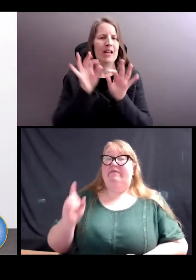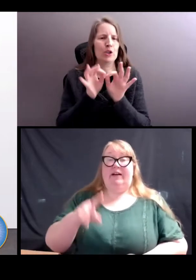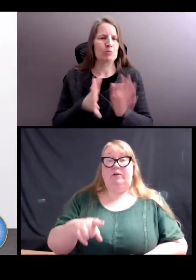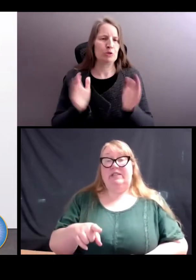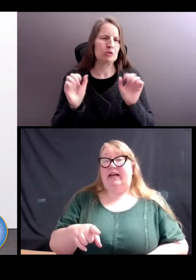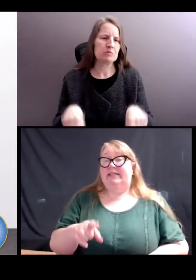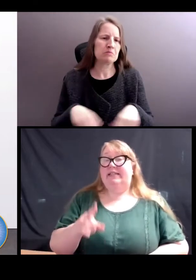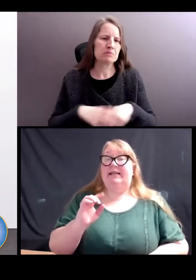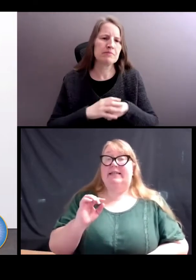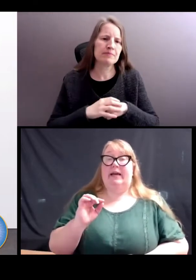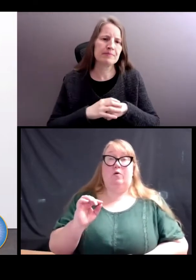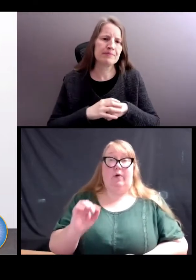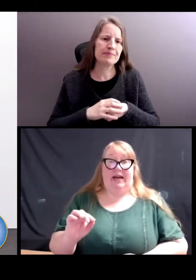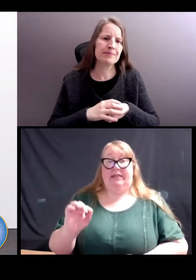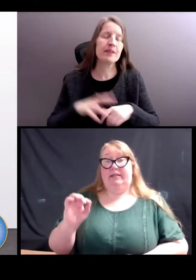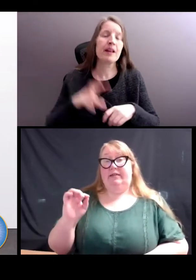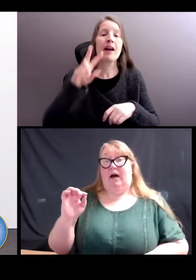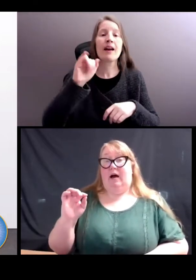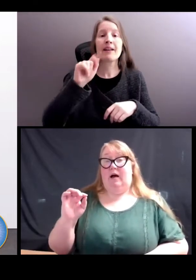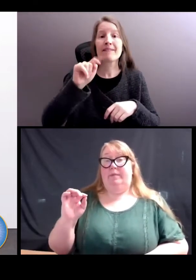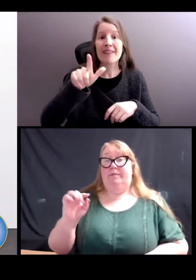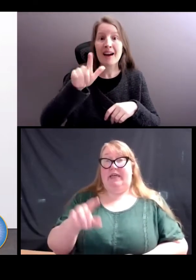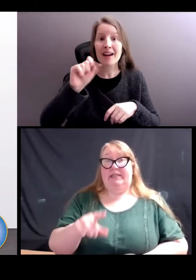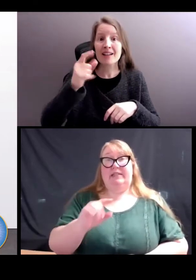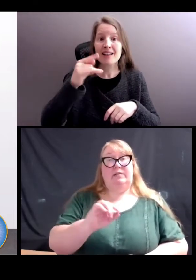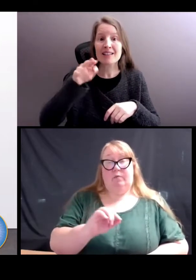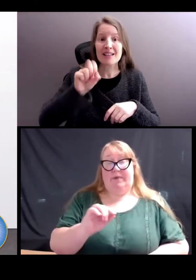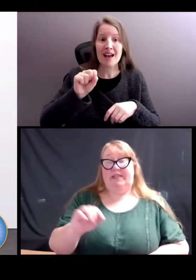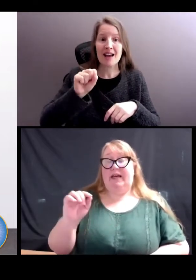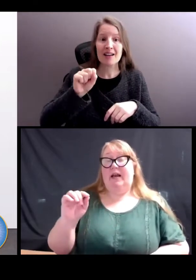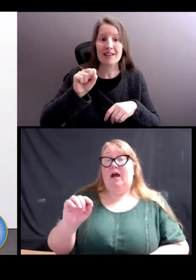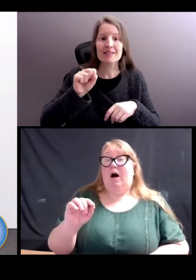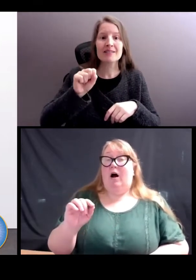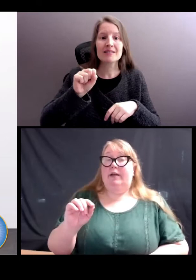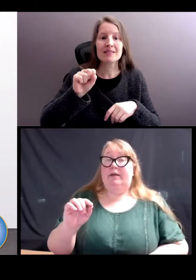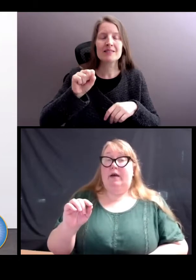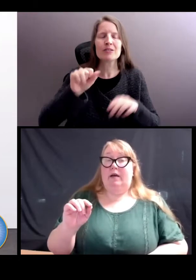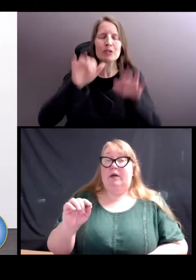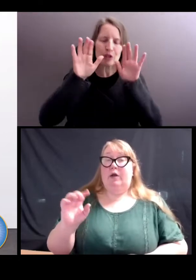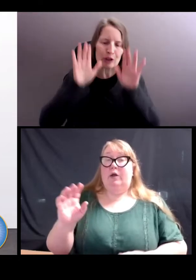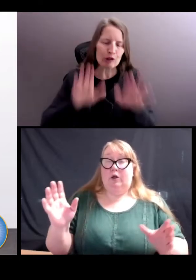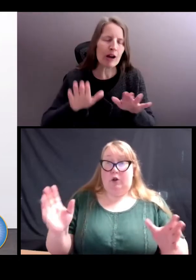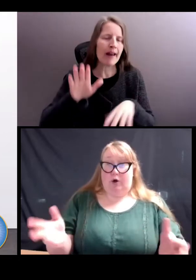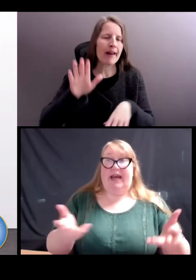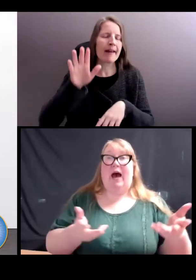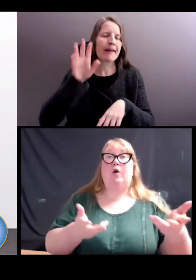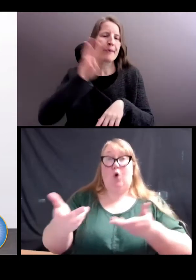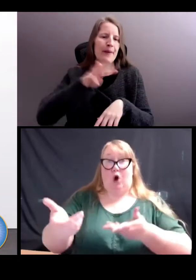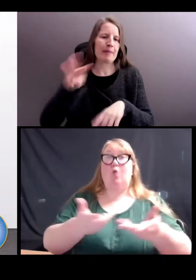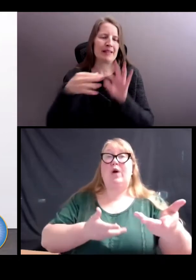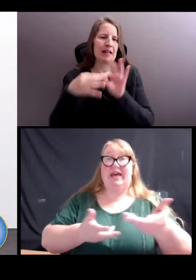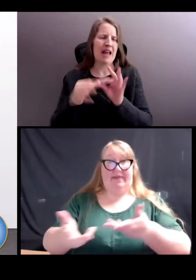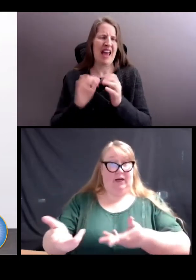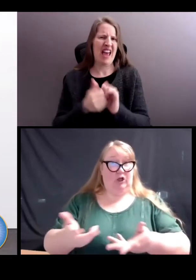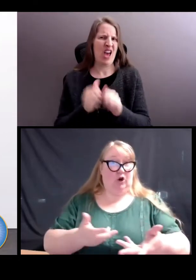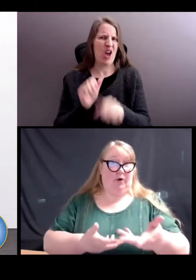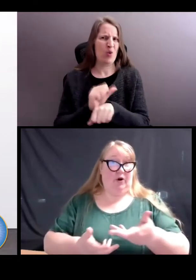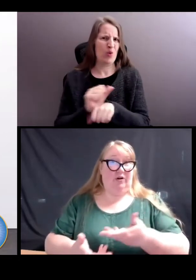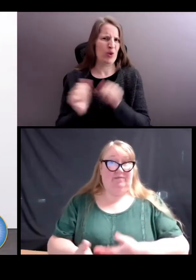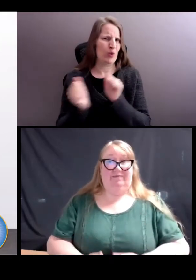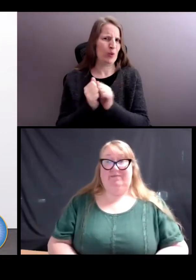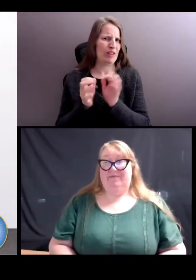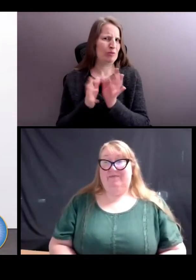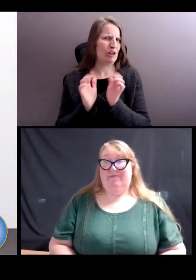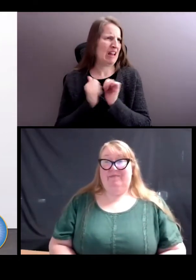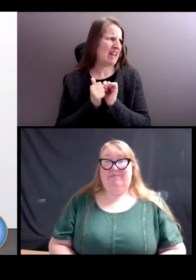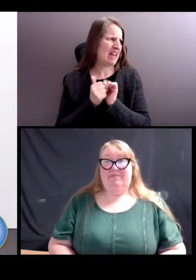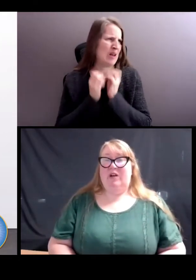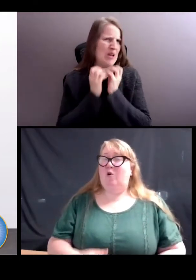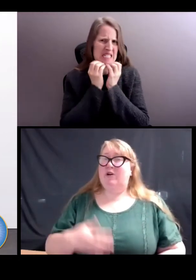vital signs has a great piece website on learning how to work with an interpreter And of course